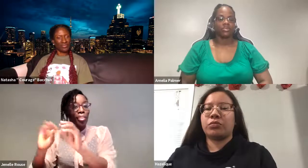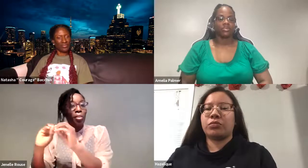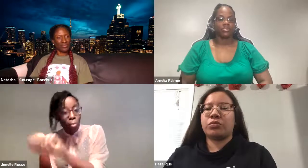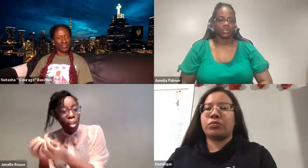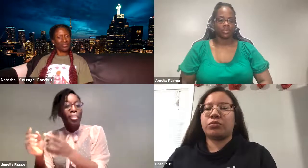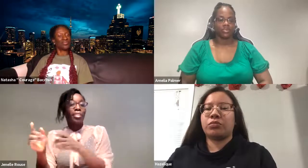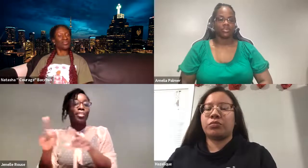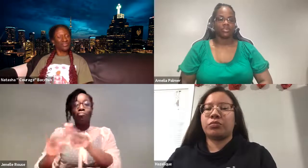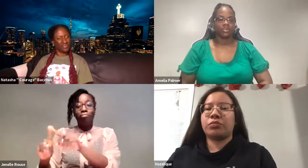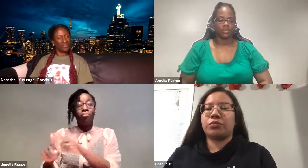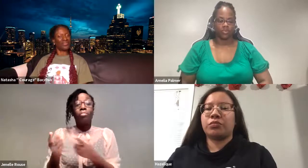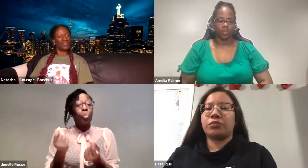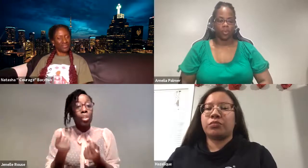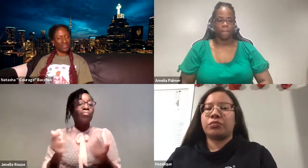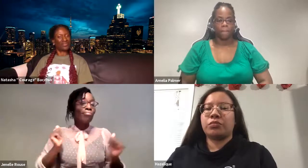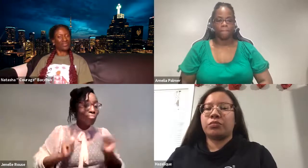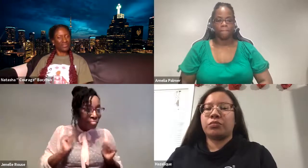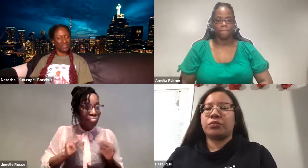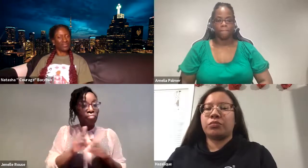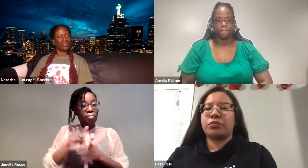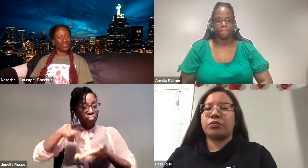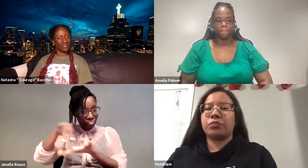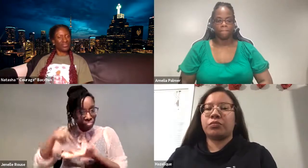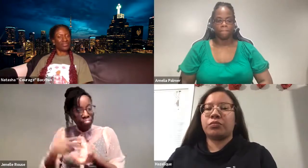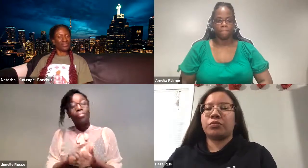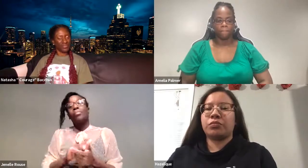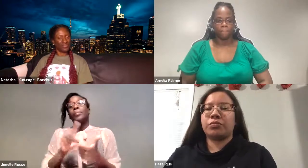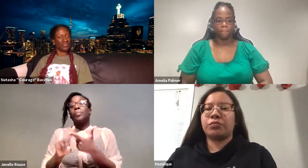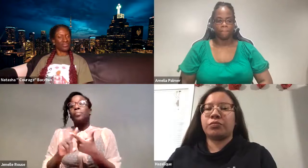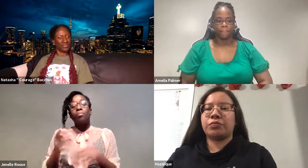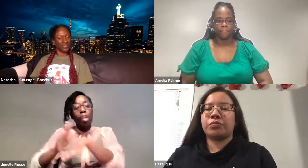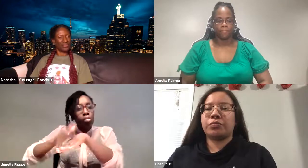ontario specifically within the arts and other sort of sectors. i've been a performer